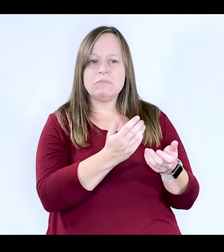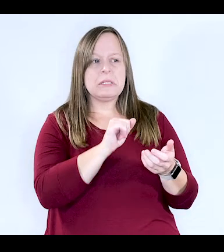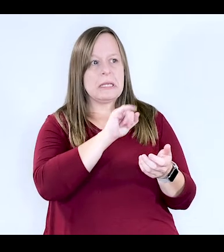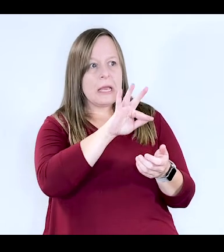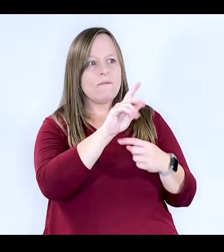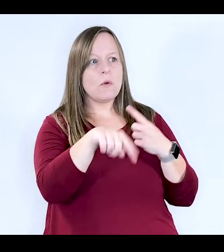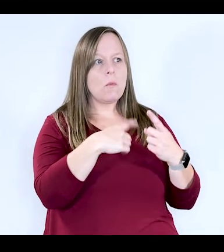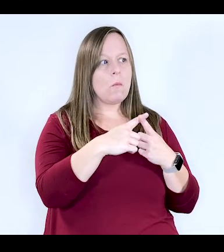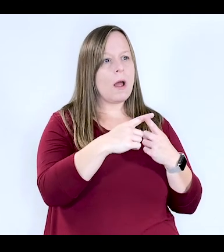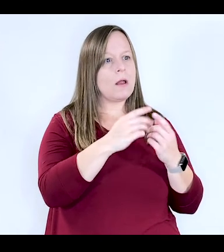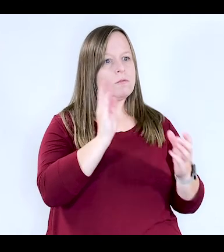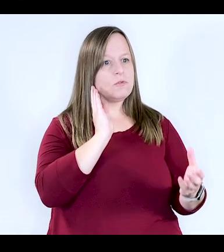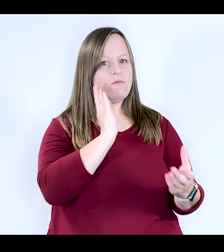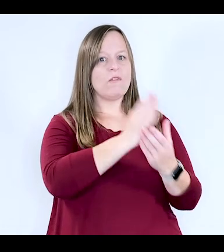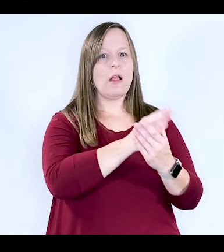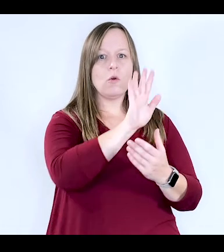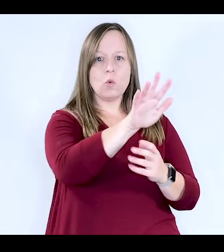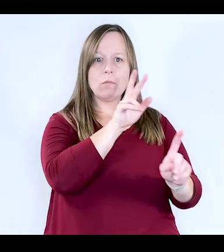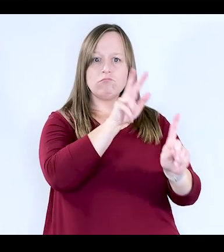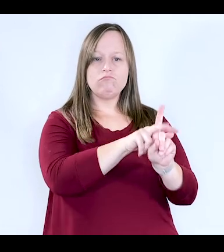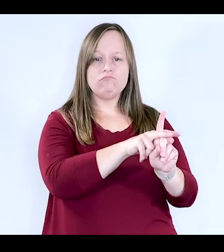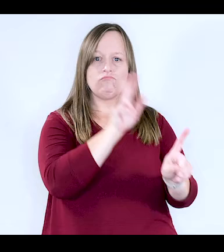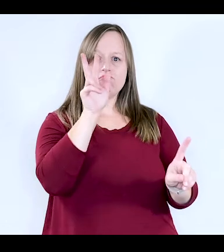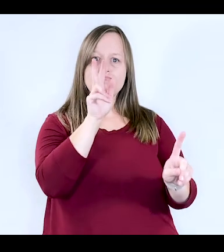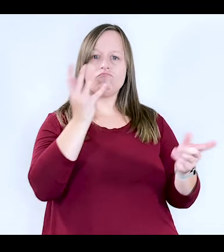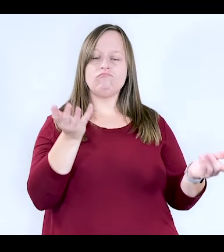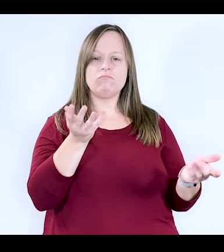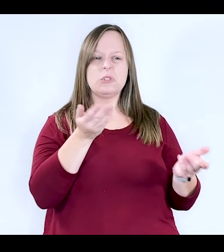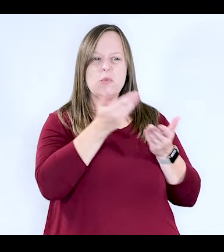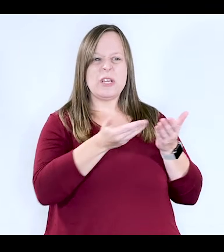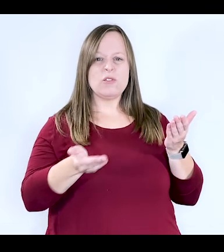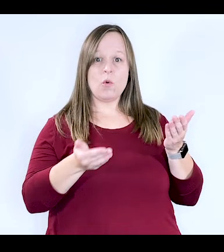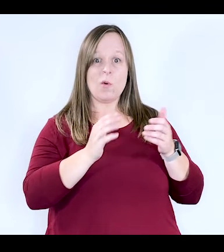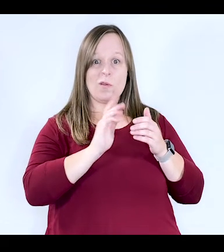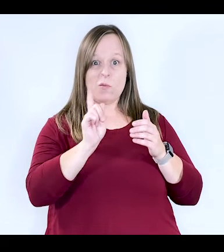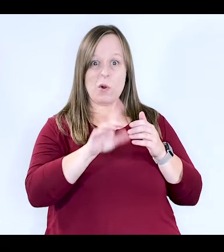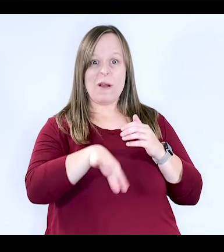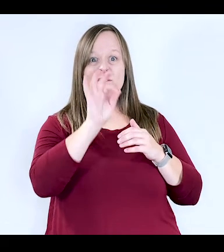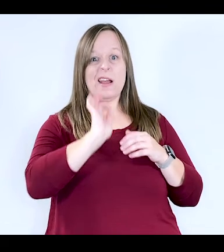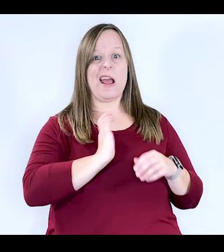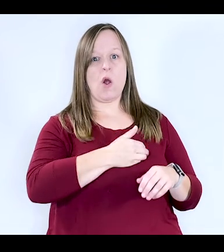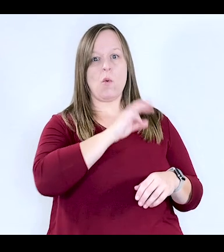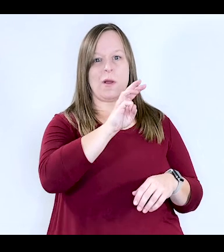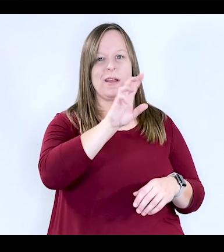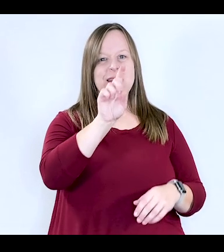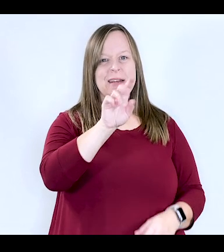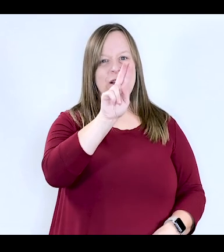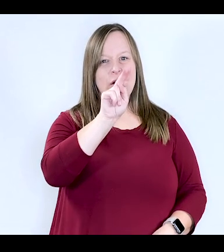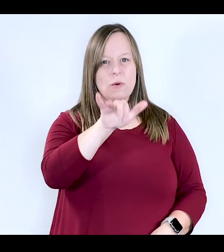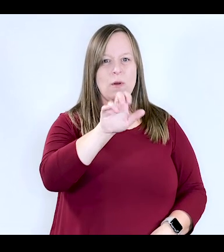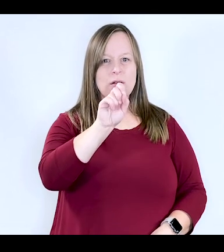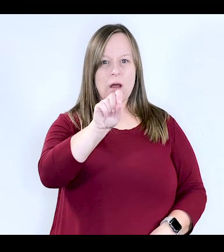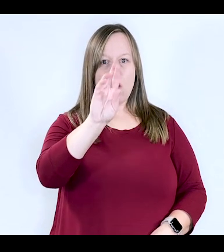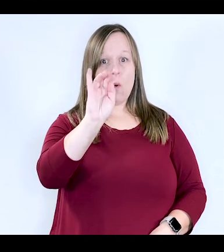if and when the time is right to file your petition. The resource can be found on our web page drny.org.